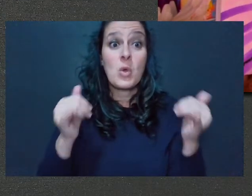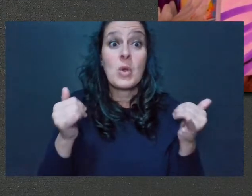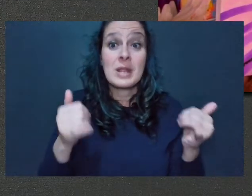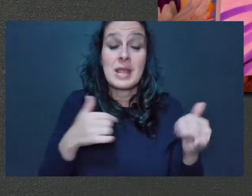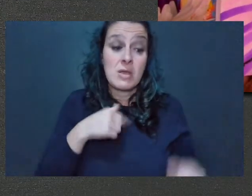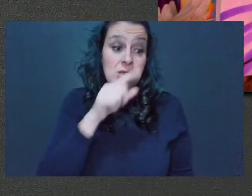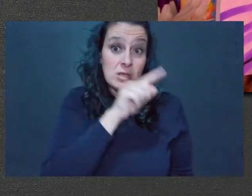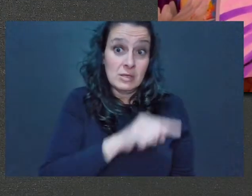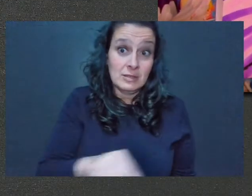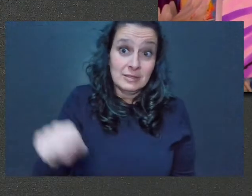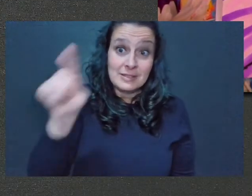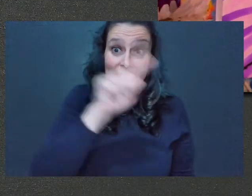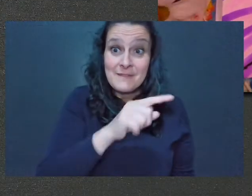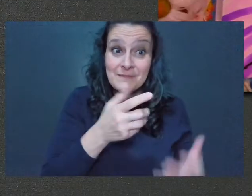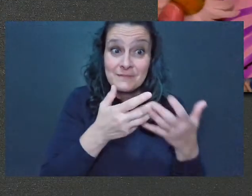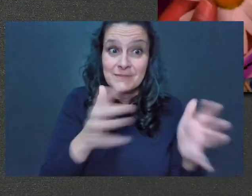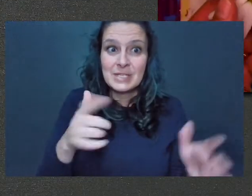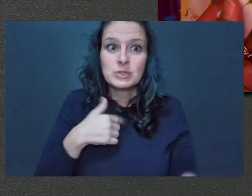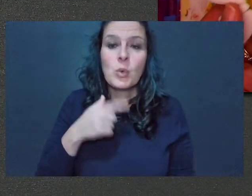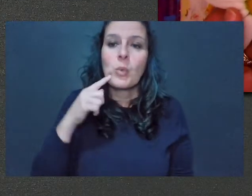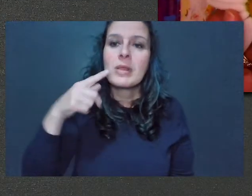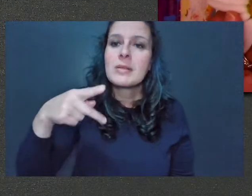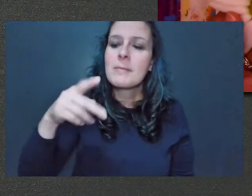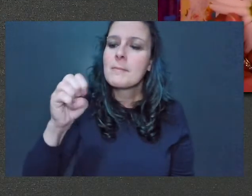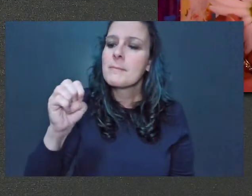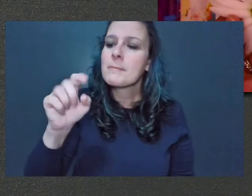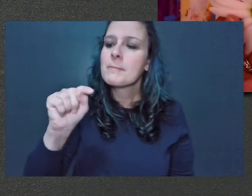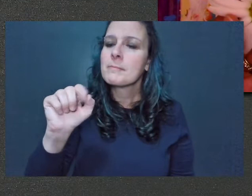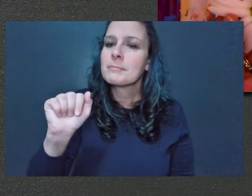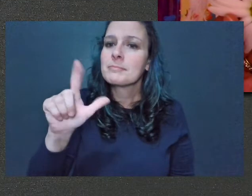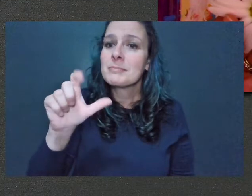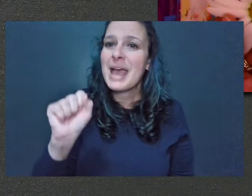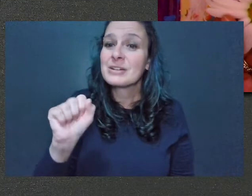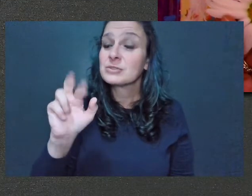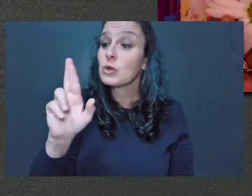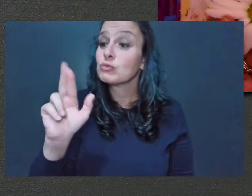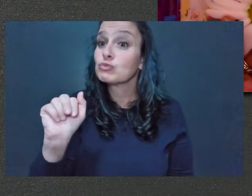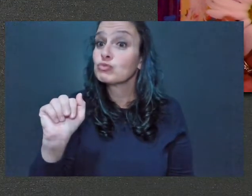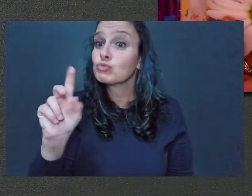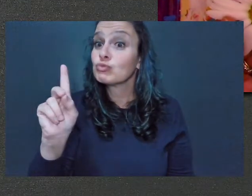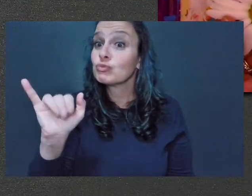And our petals are gonna radiate. They're gonna all start from our circle,